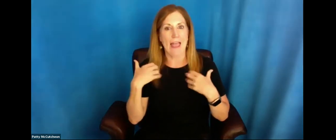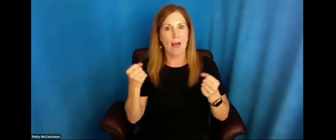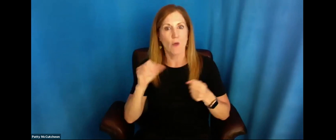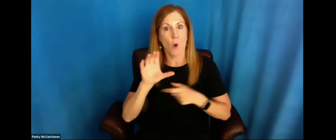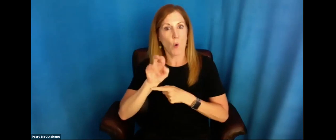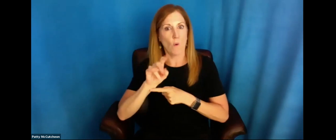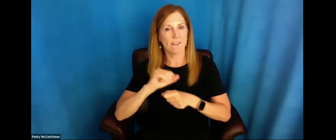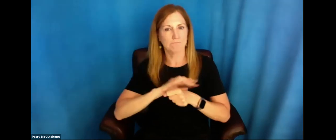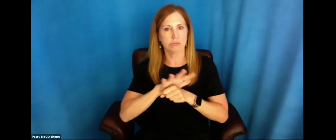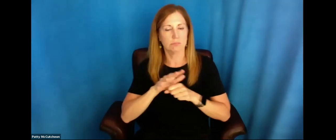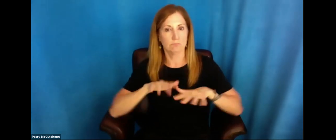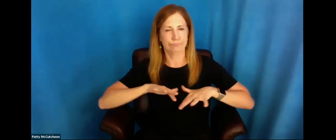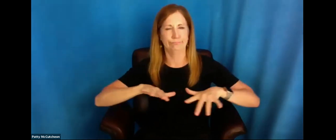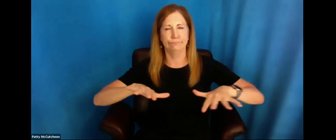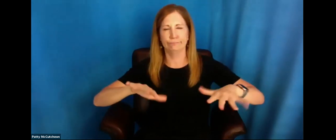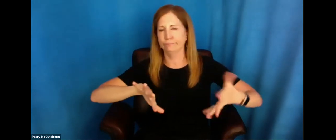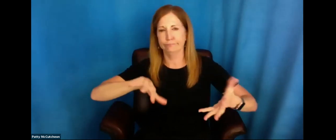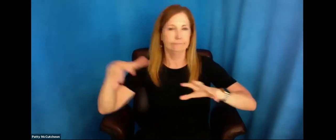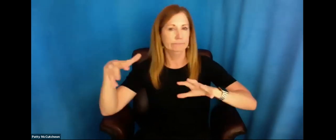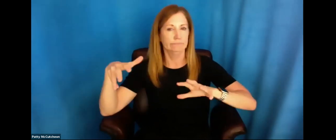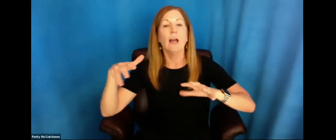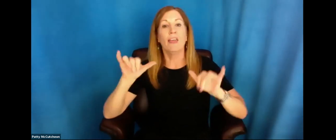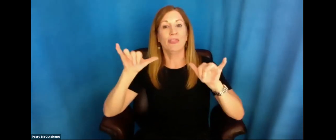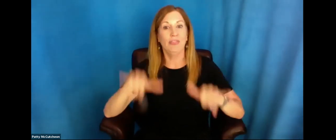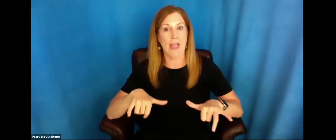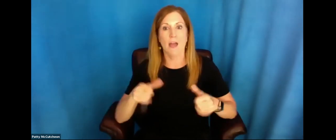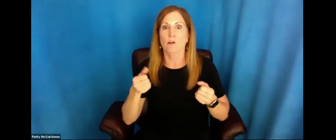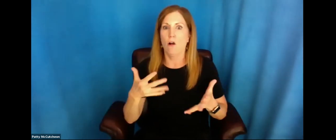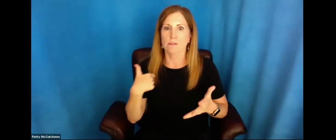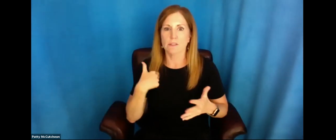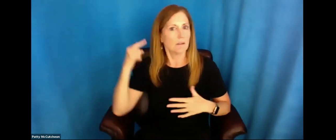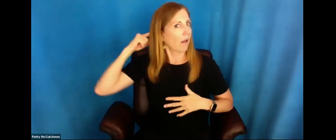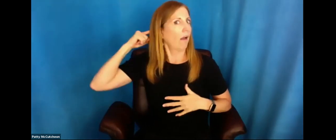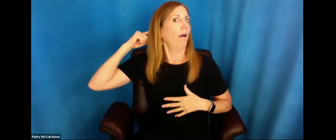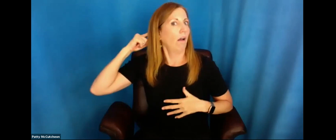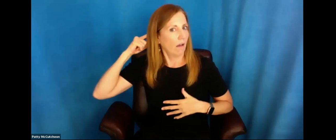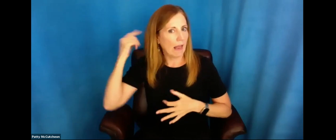of right now. So although that has changed, one thing that will never